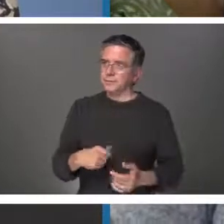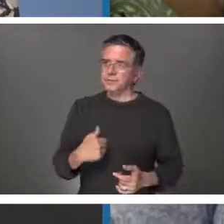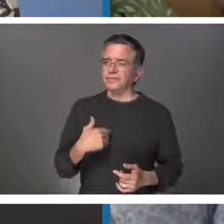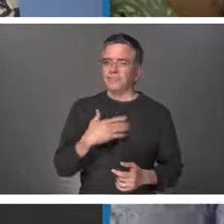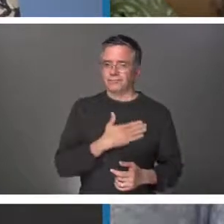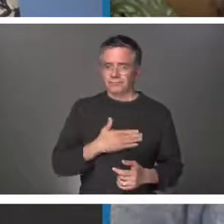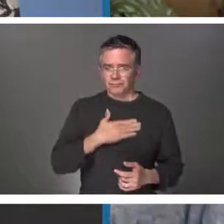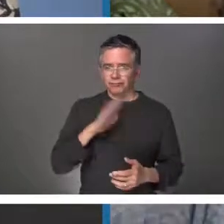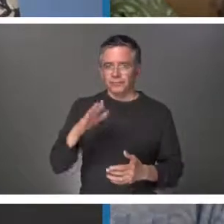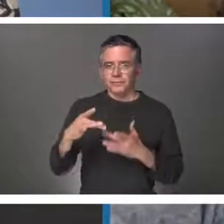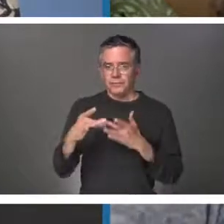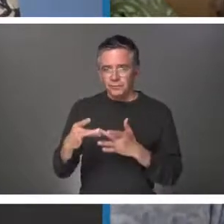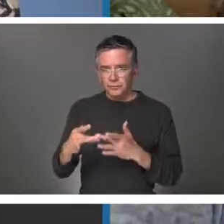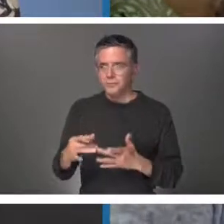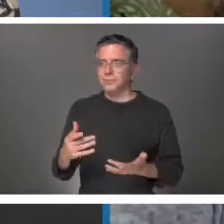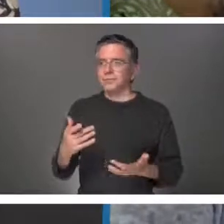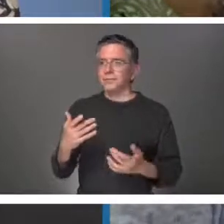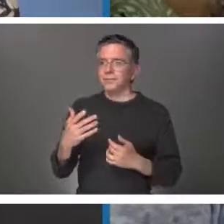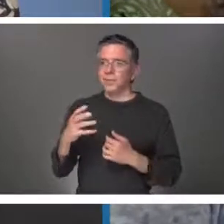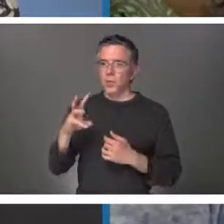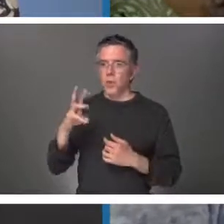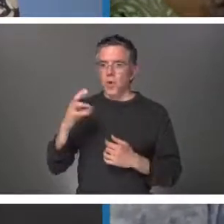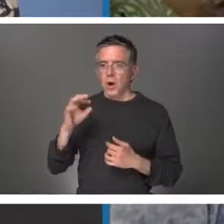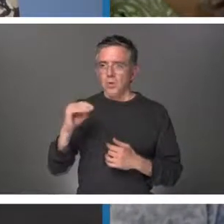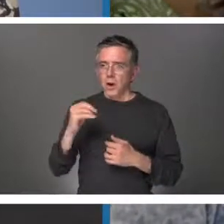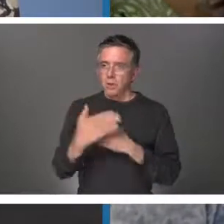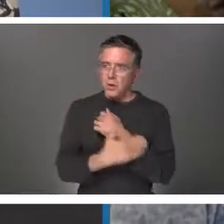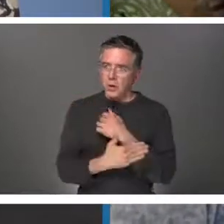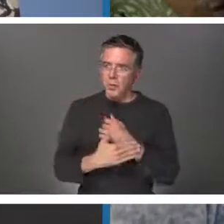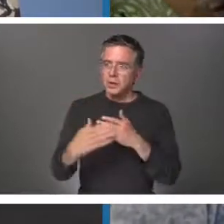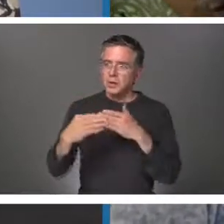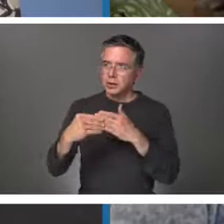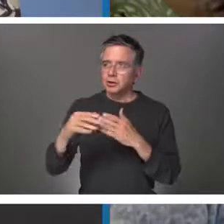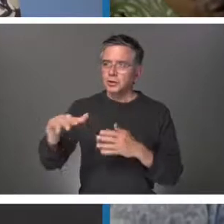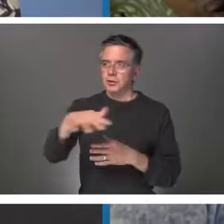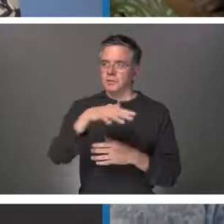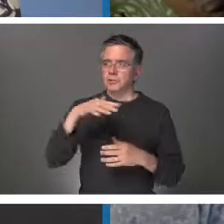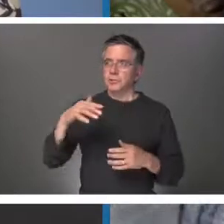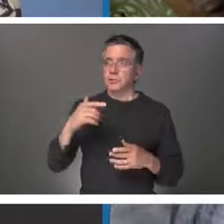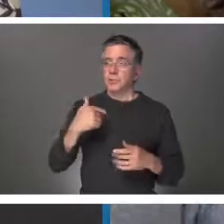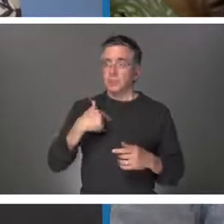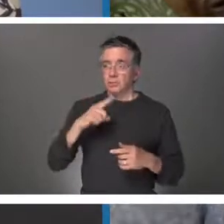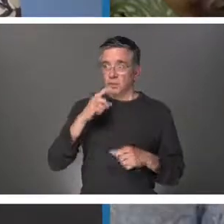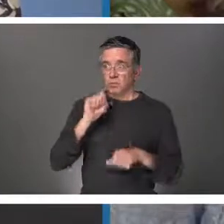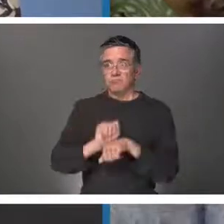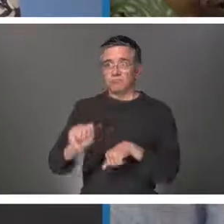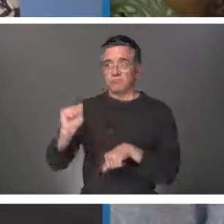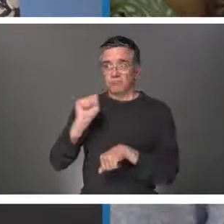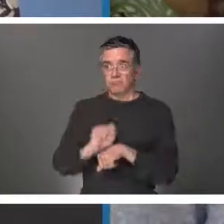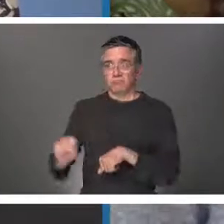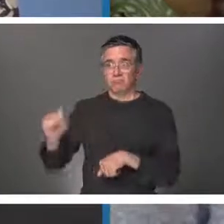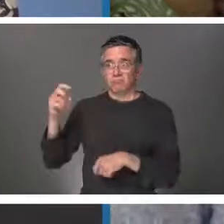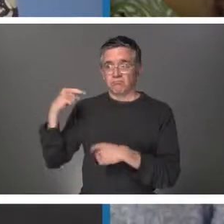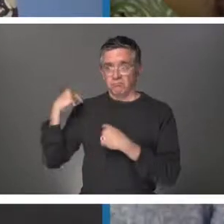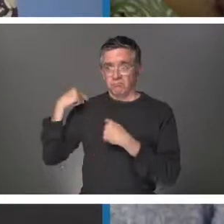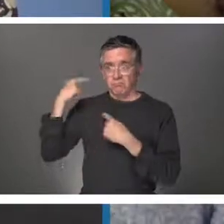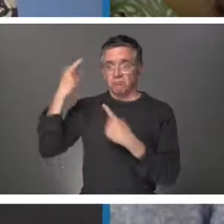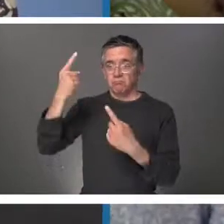'cause it hasn't been by doing nothing that we've gotten to where we are around vaccine, so just, you know, appreciate that